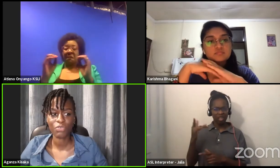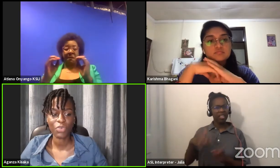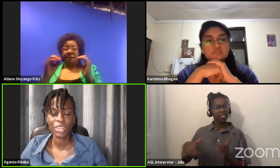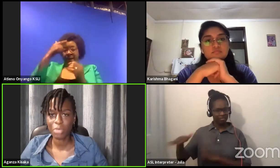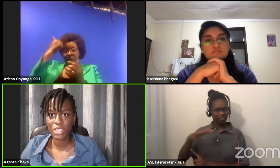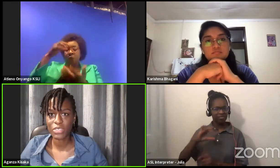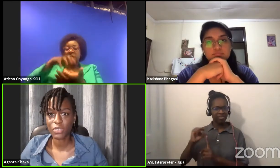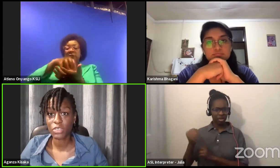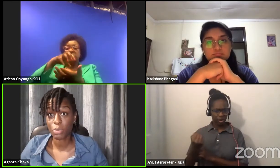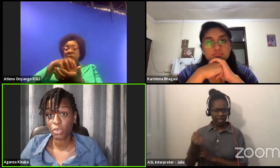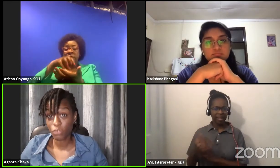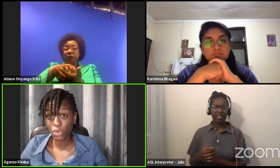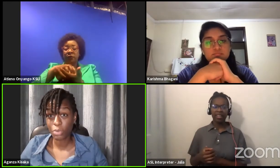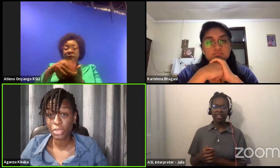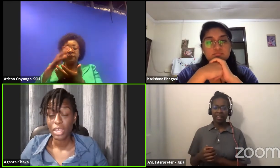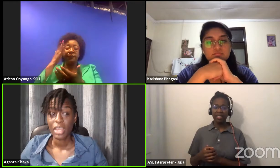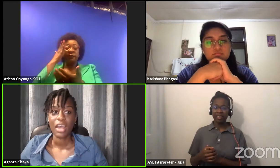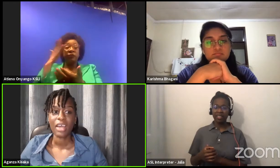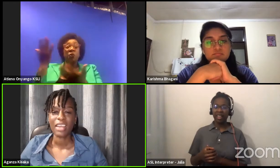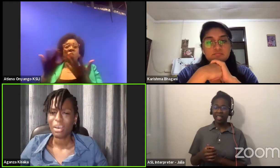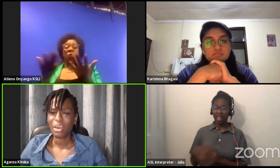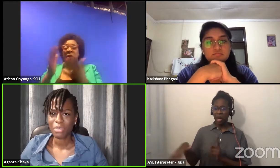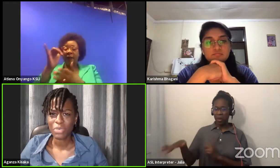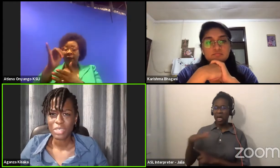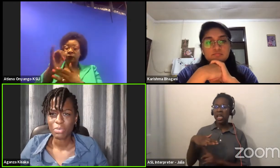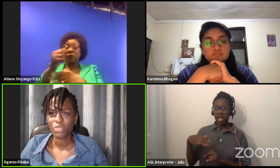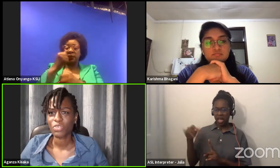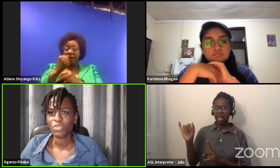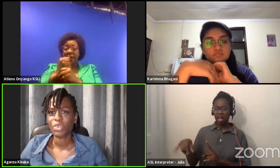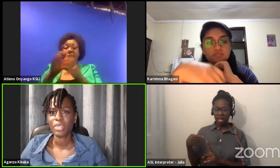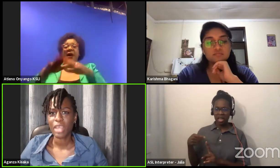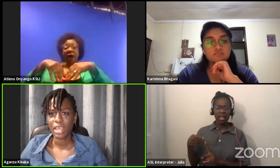of where the piece was performed and how it was performed